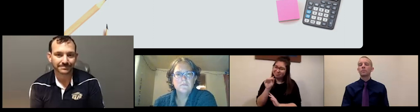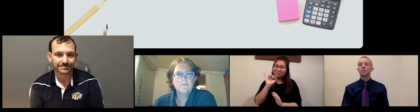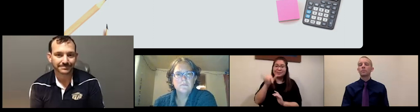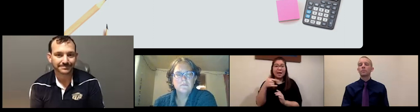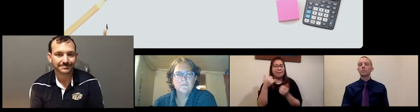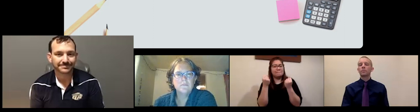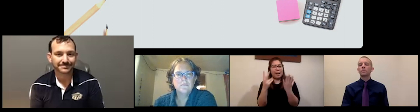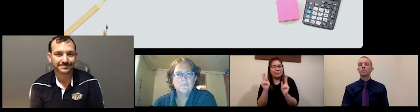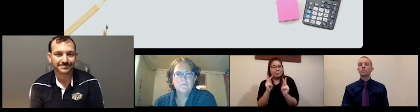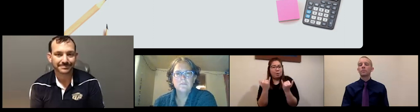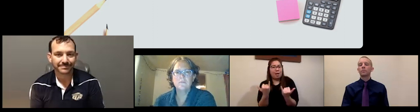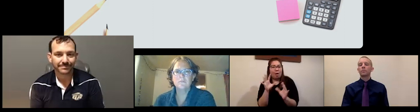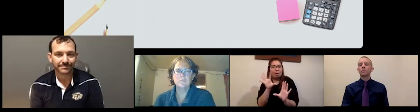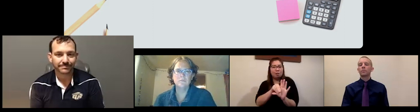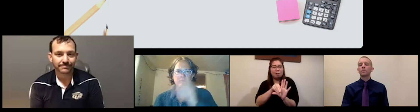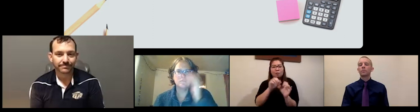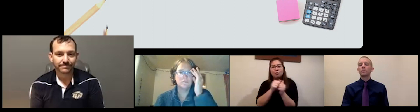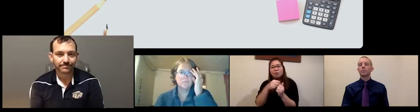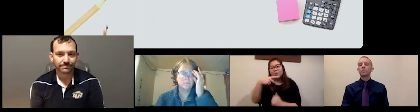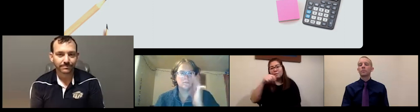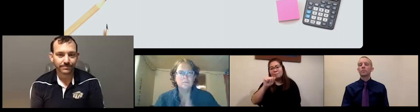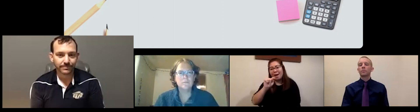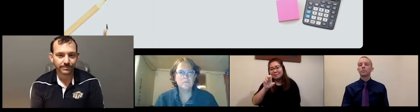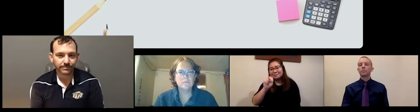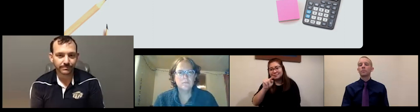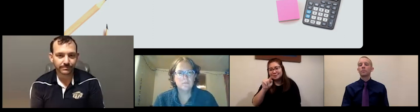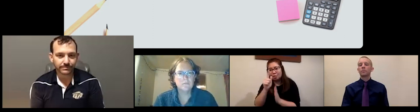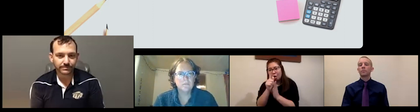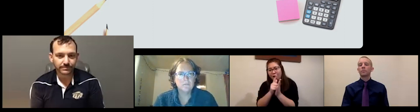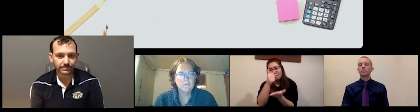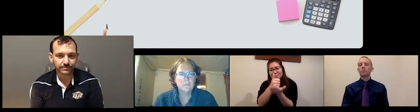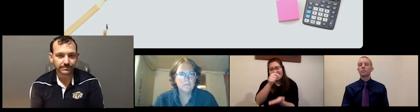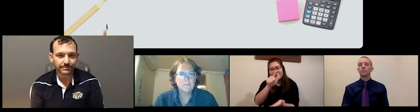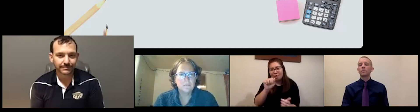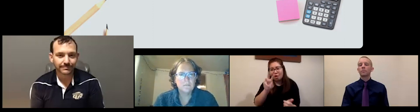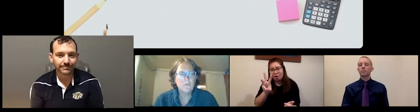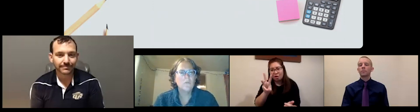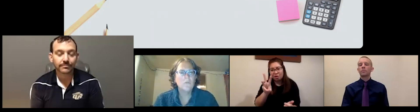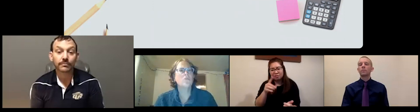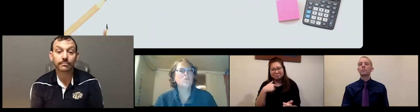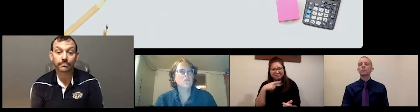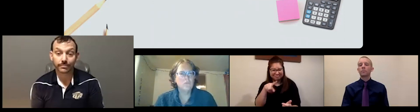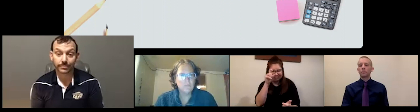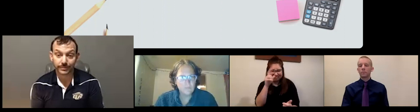Many people right now are involved with patent law. Why?